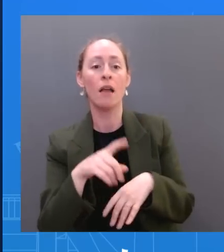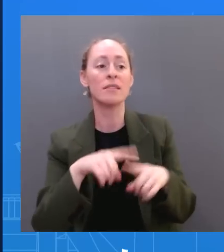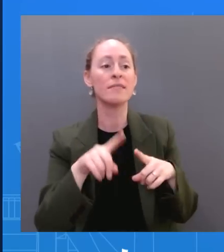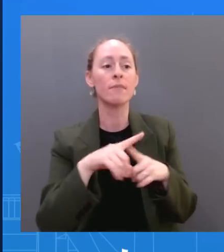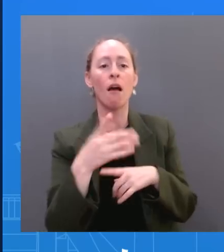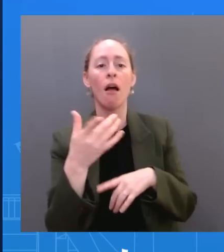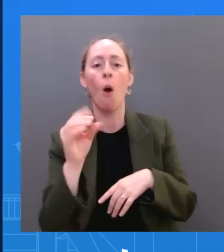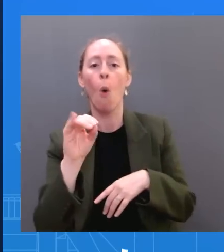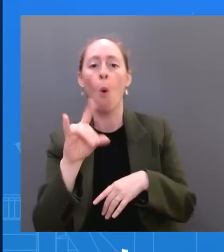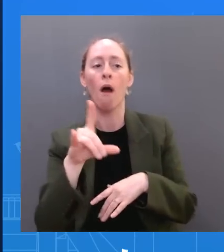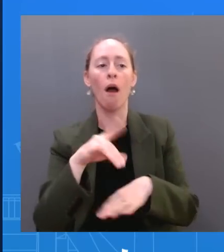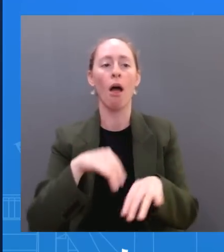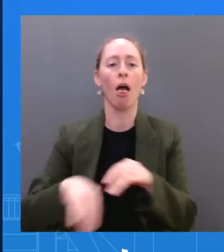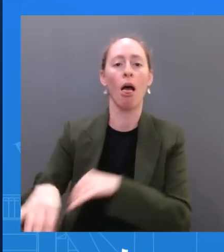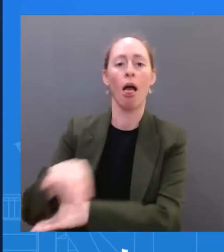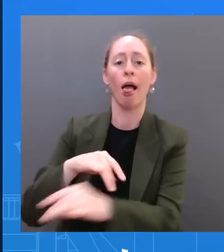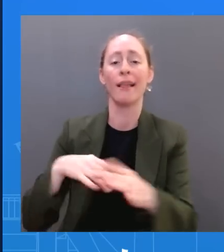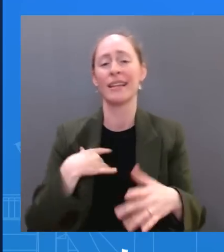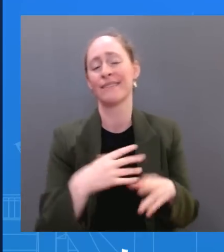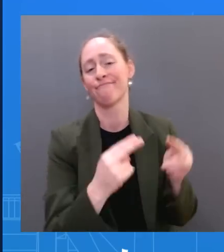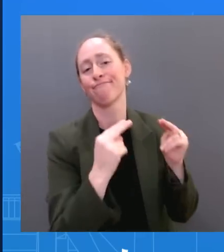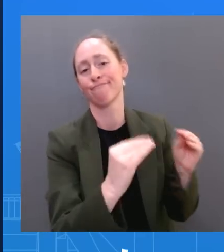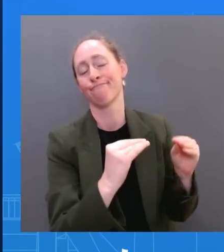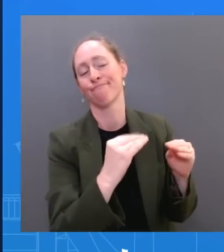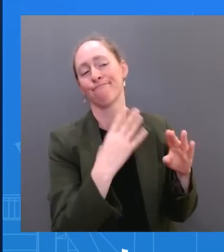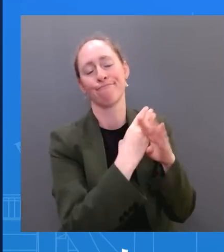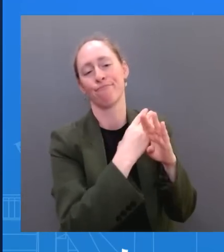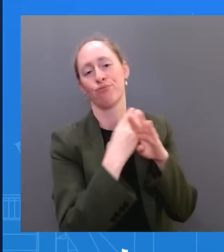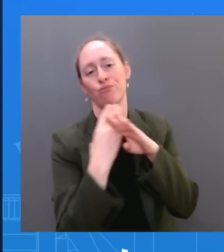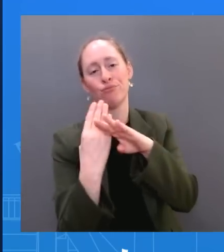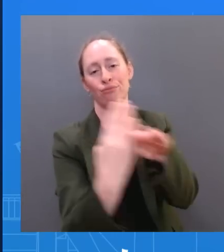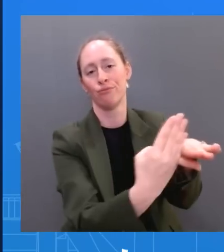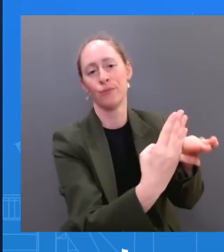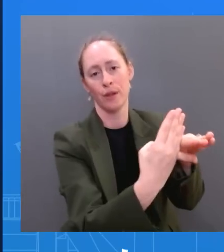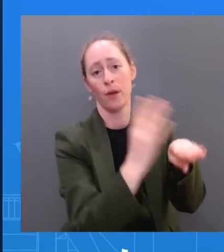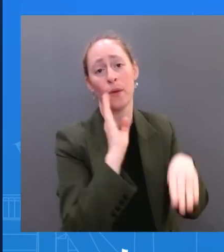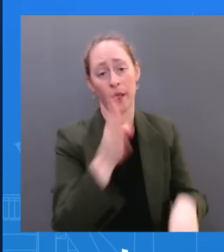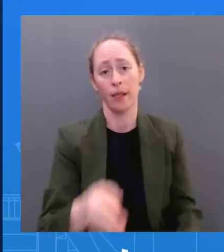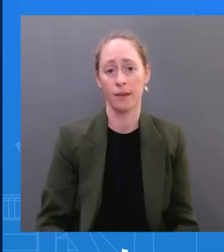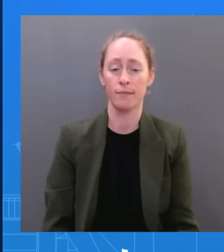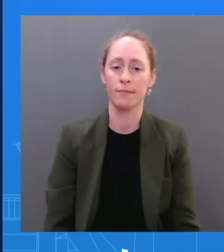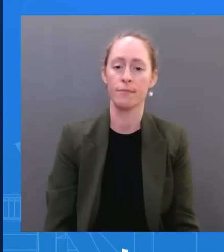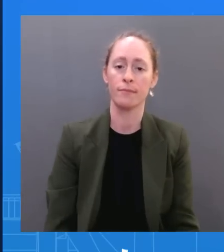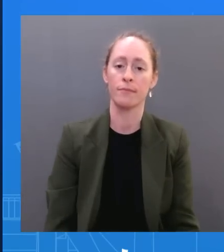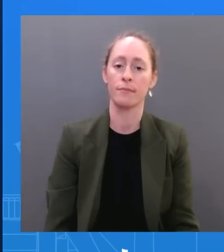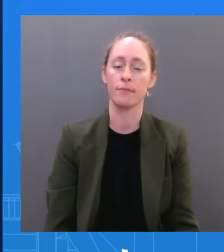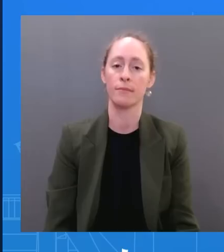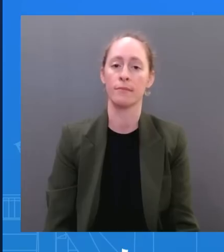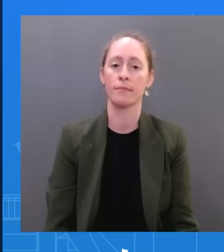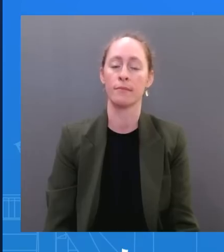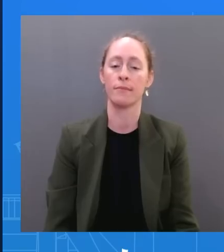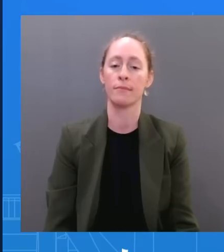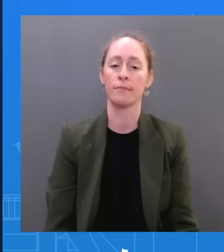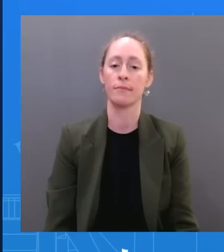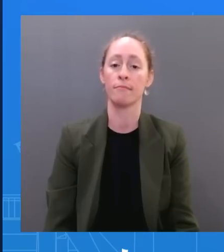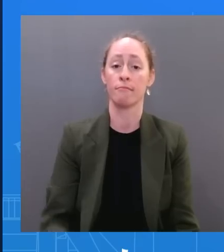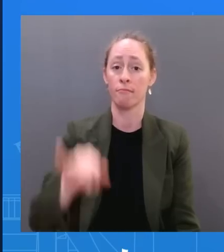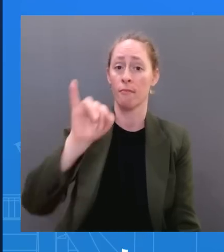So as far as we're concerned, Iran has a choice: It can either come back on a compliance-for-compliance basis to the JCPOA,